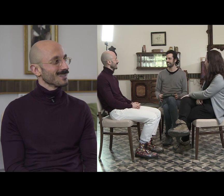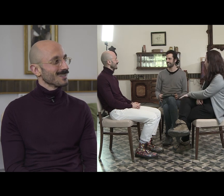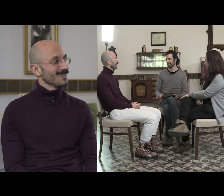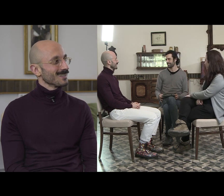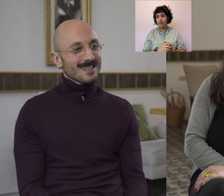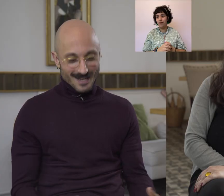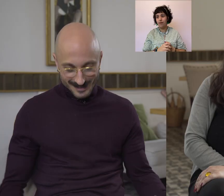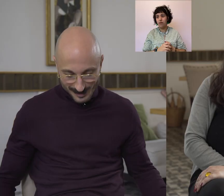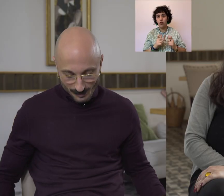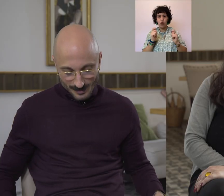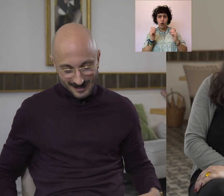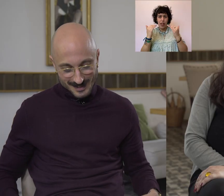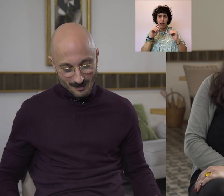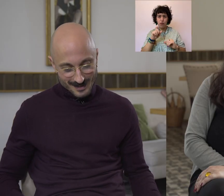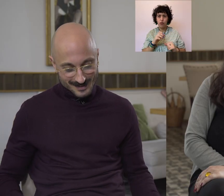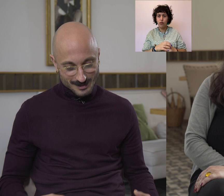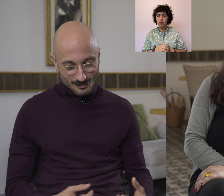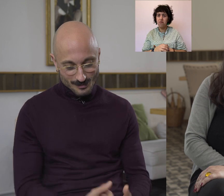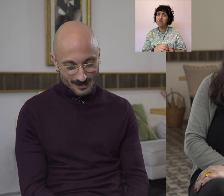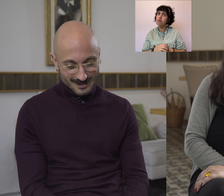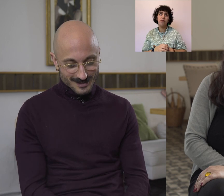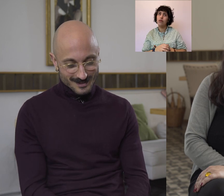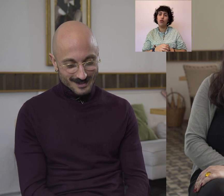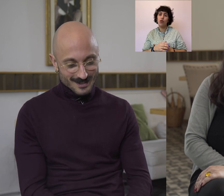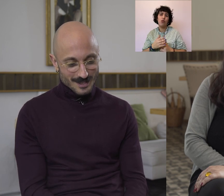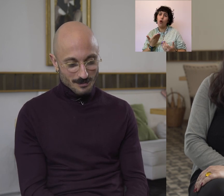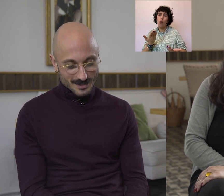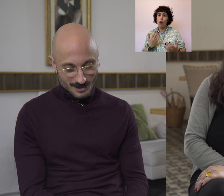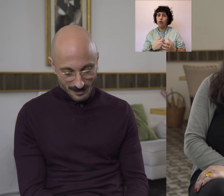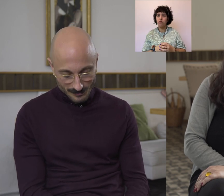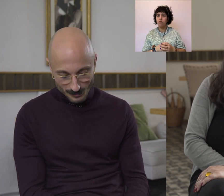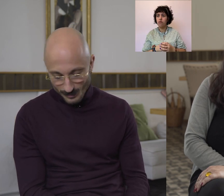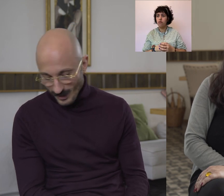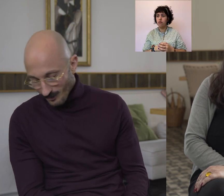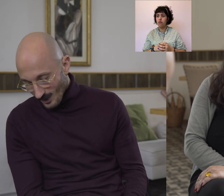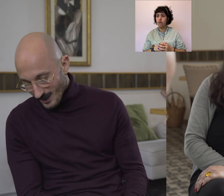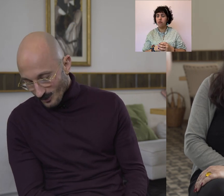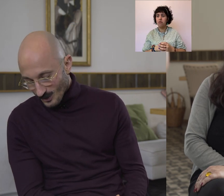The other half consists of these. Here is the most extreme thing I can do today,